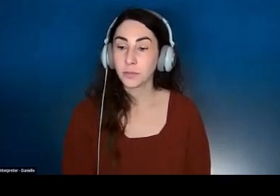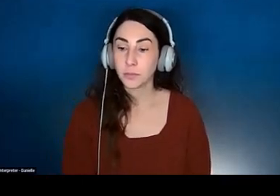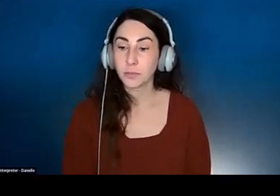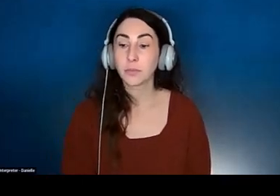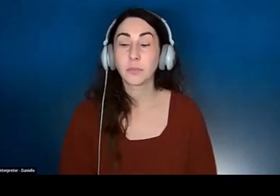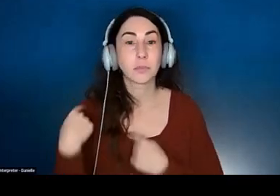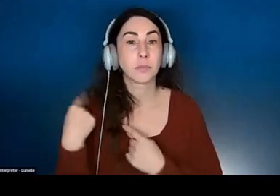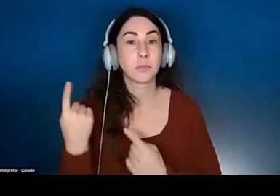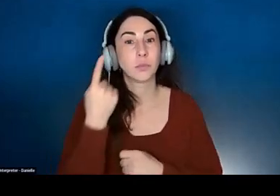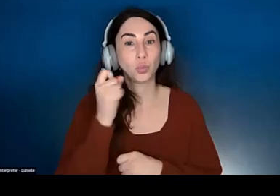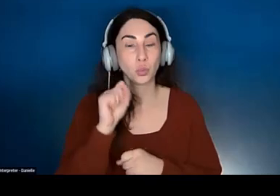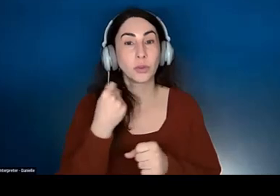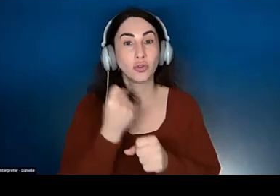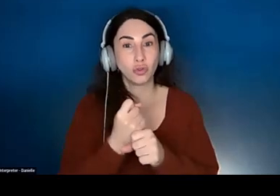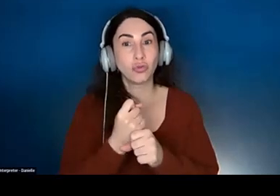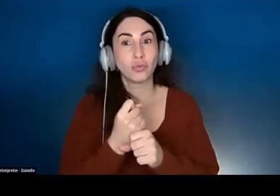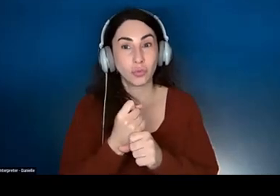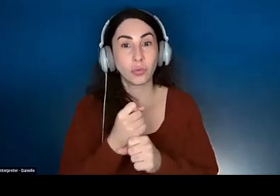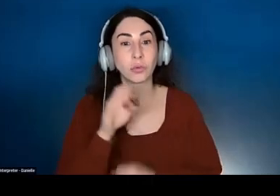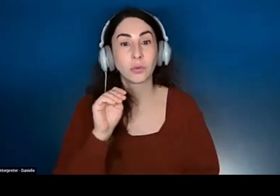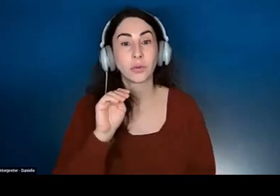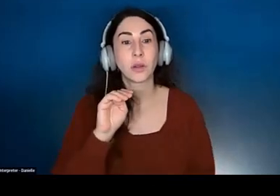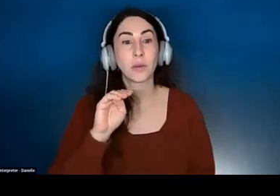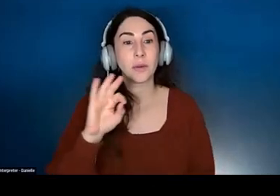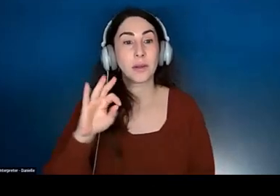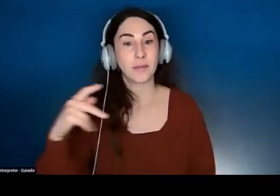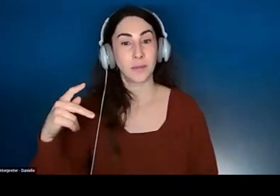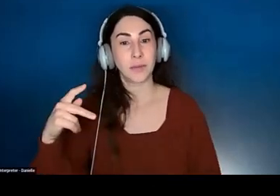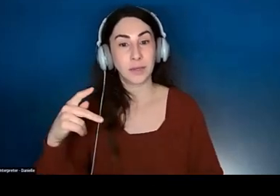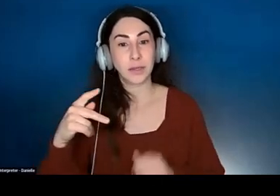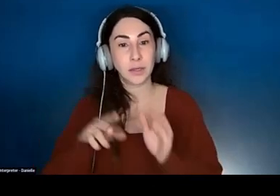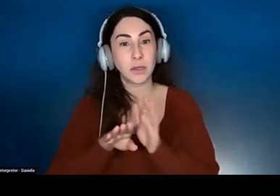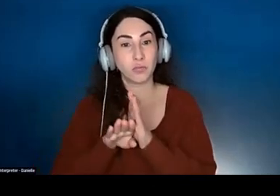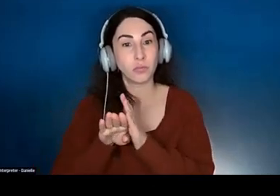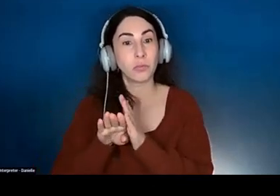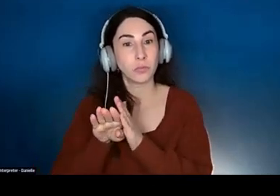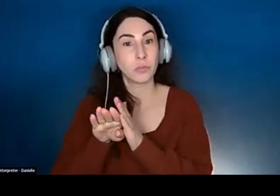growth overall with MFP. And a special shout out